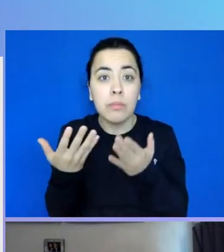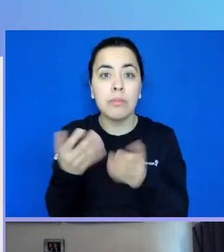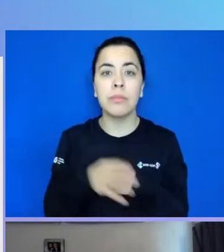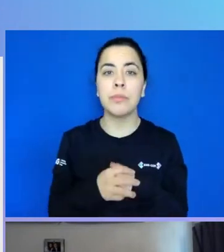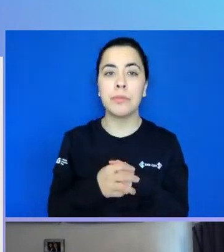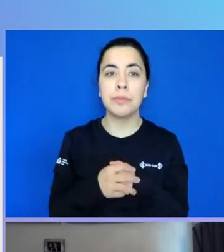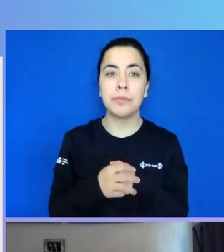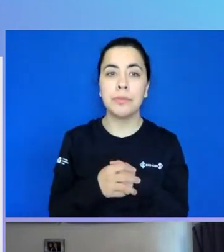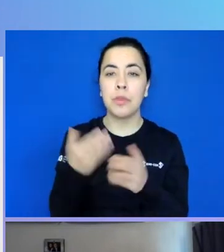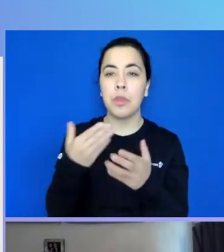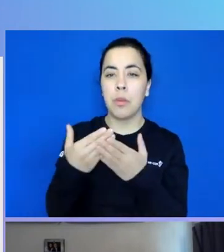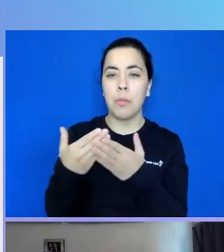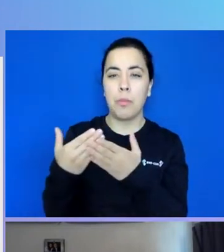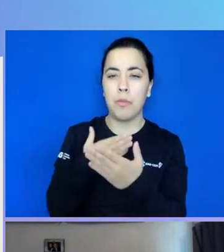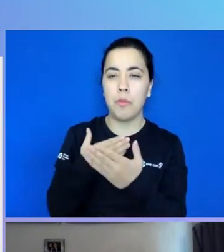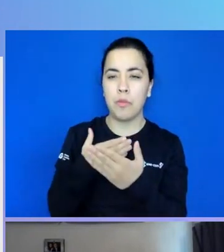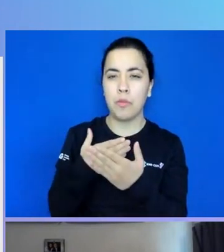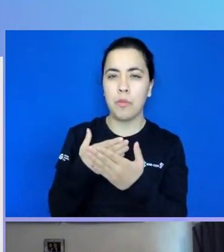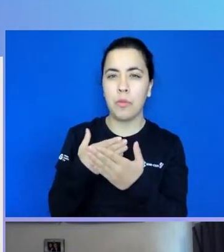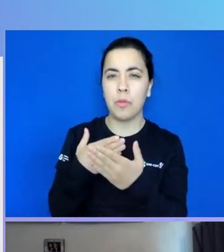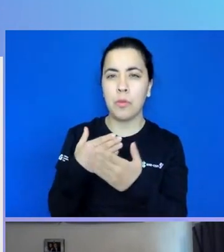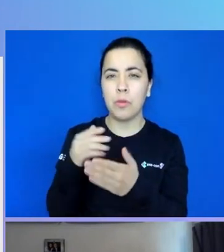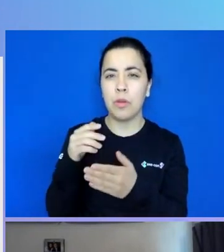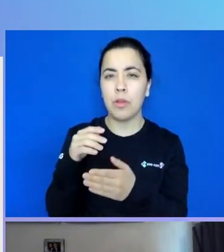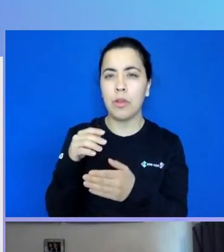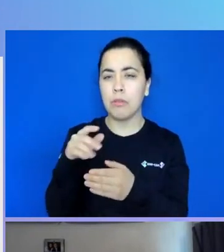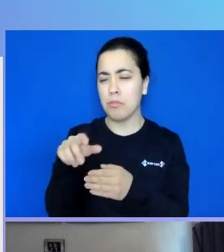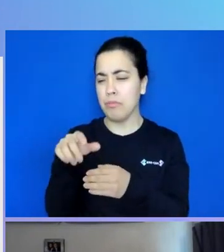DK, he wouldn't even have known what we were talking about. So